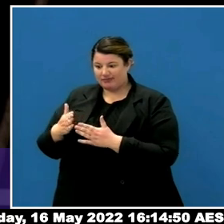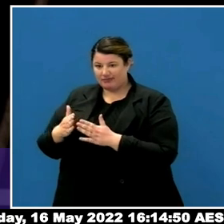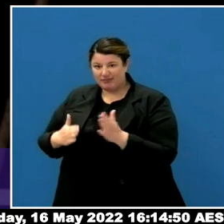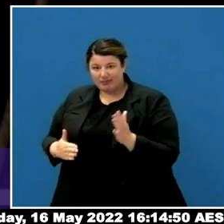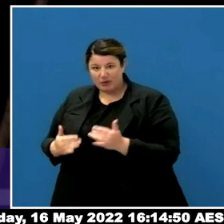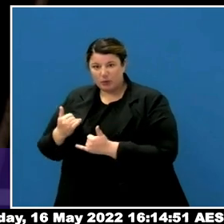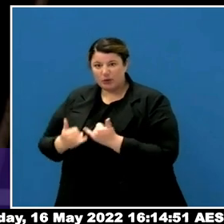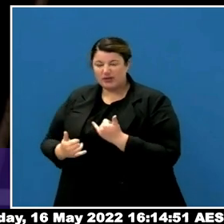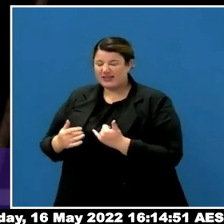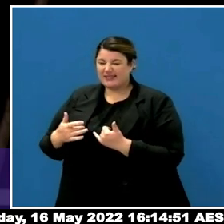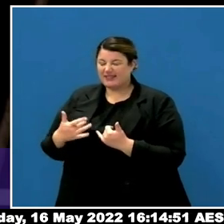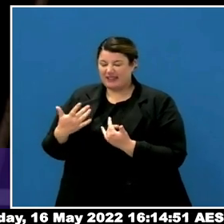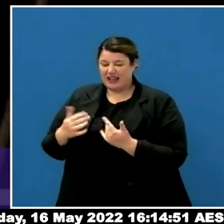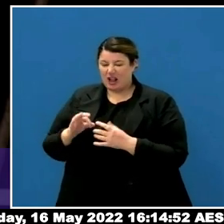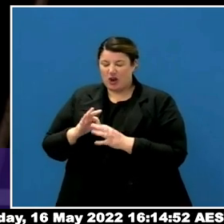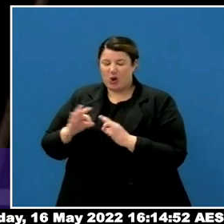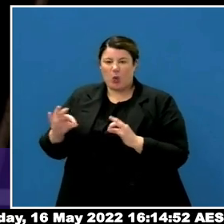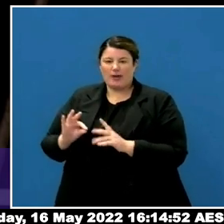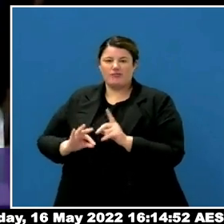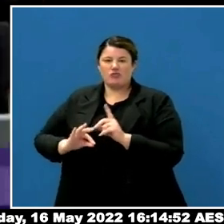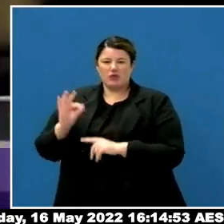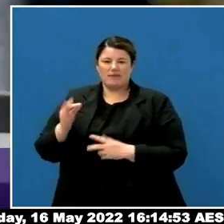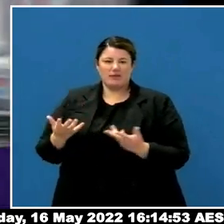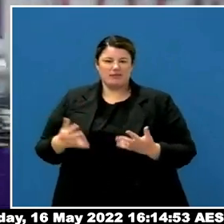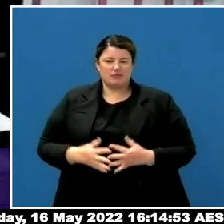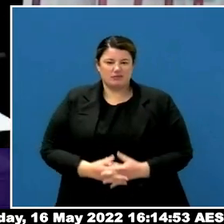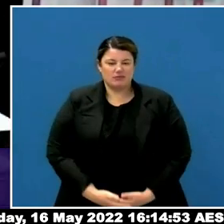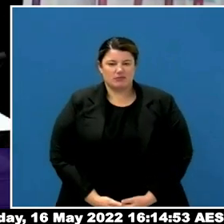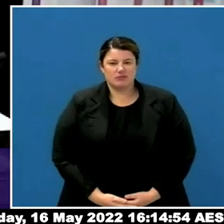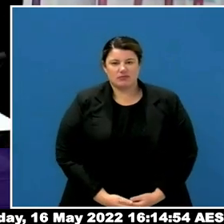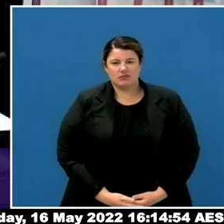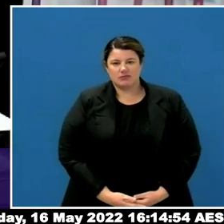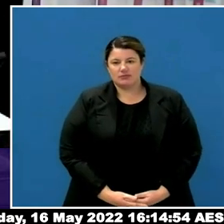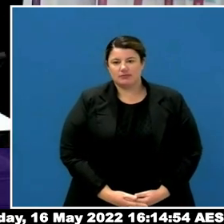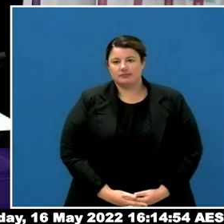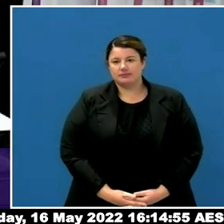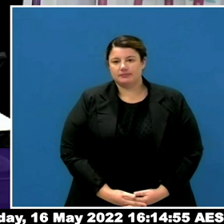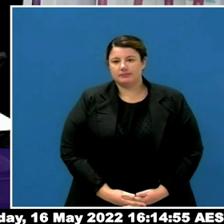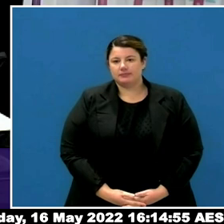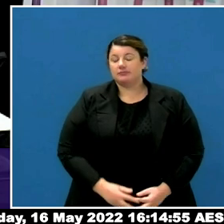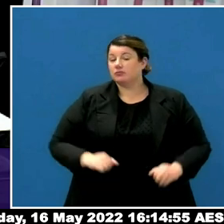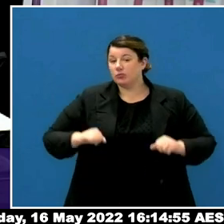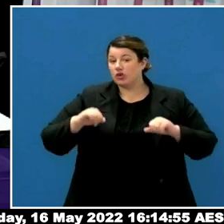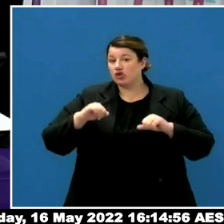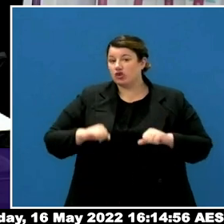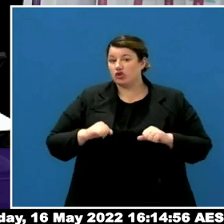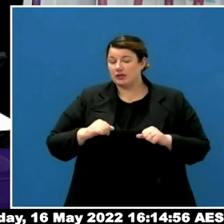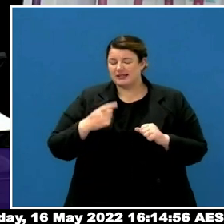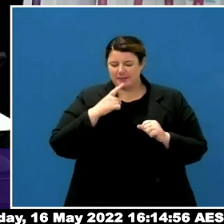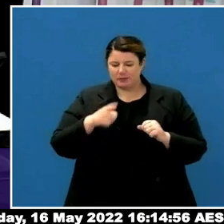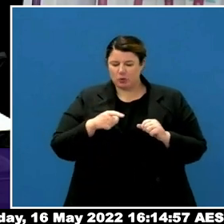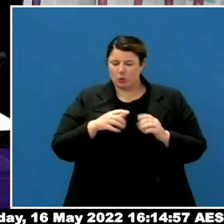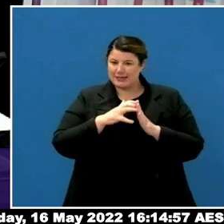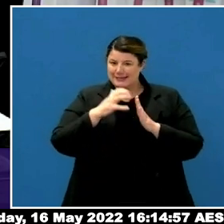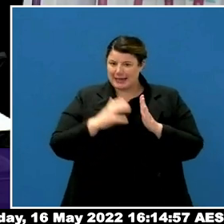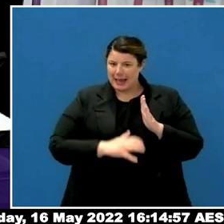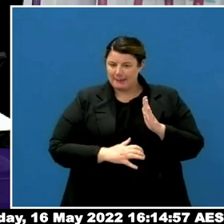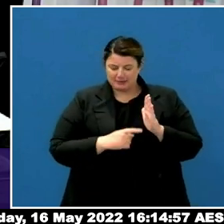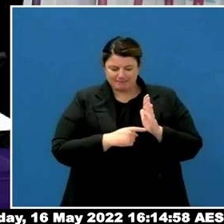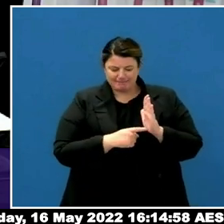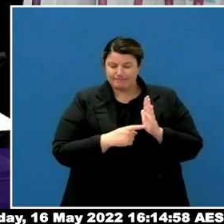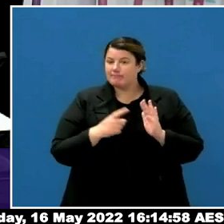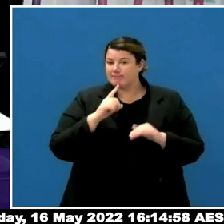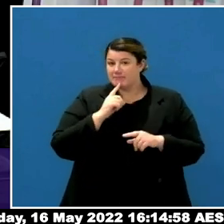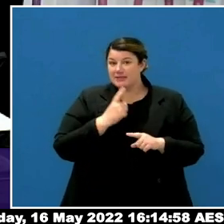In your statement at paragraph 78, you refer to engaging plan managers in December